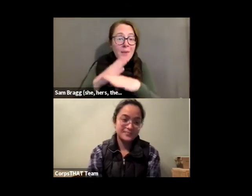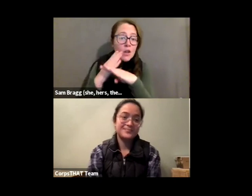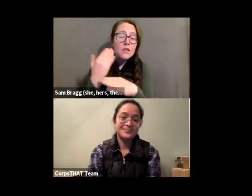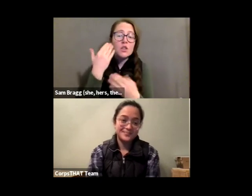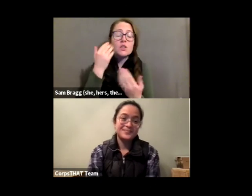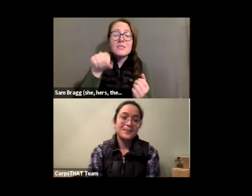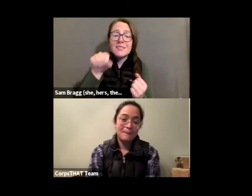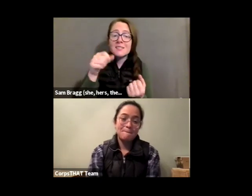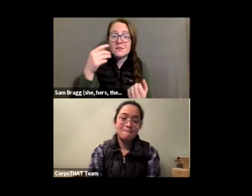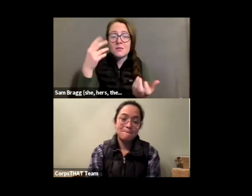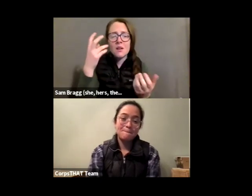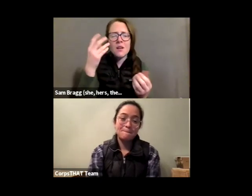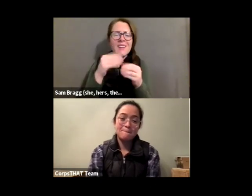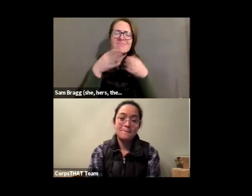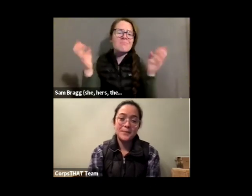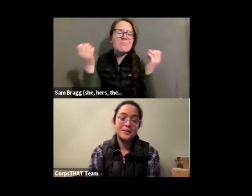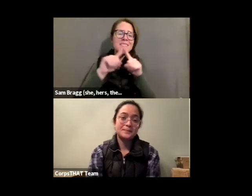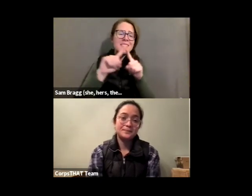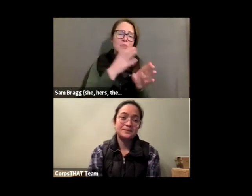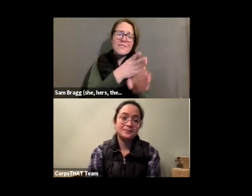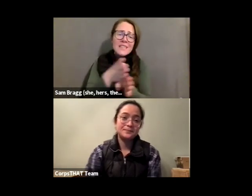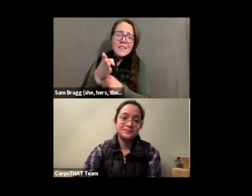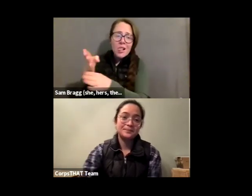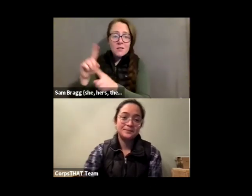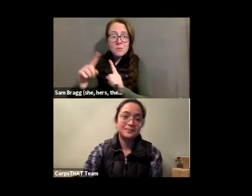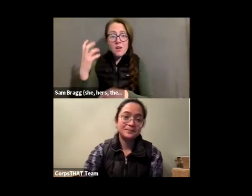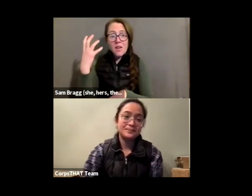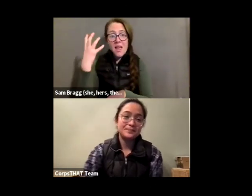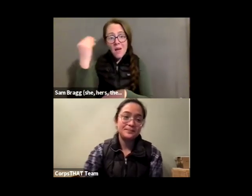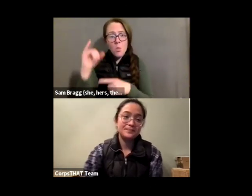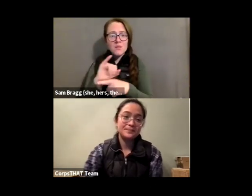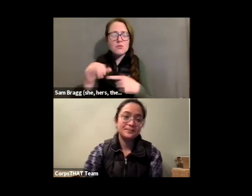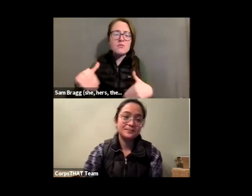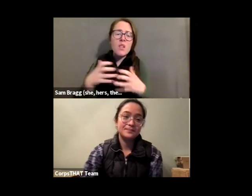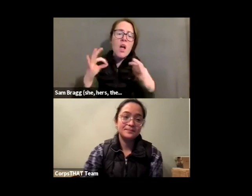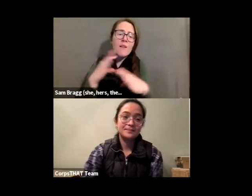your youth to get out to break barriers and this can be in different fields this can be